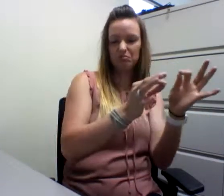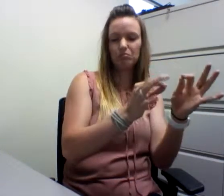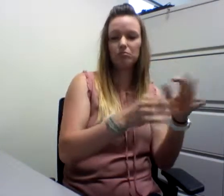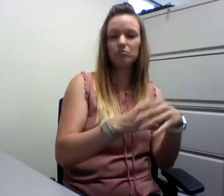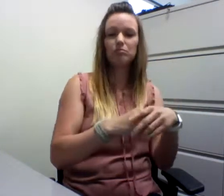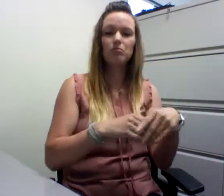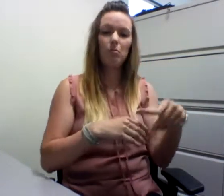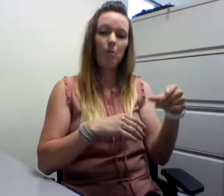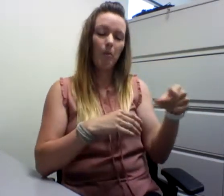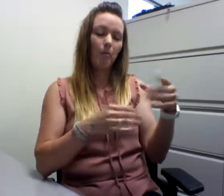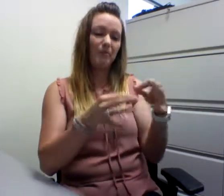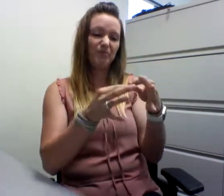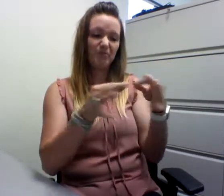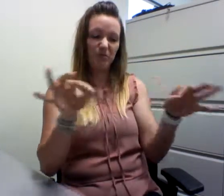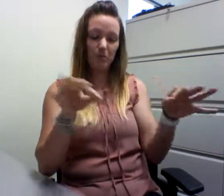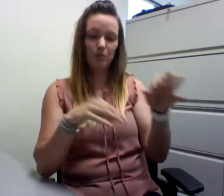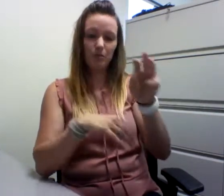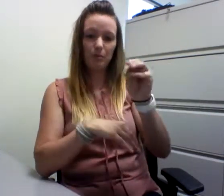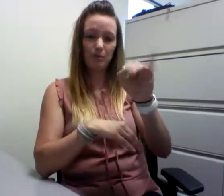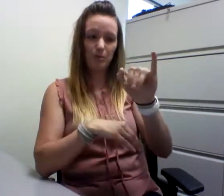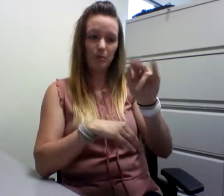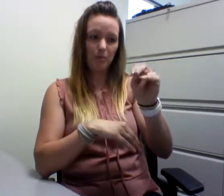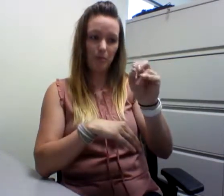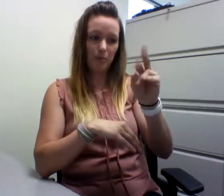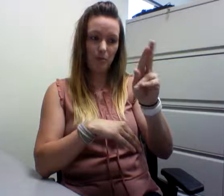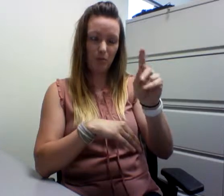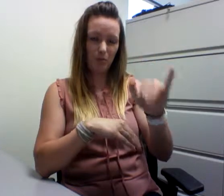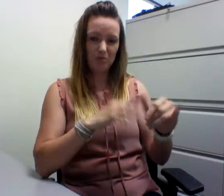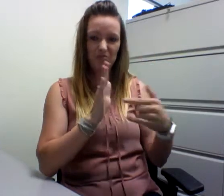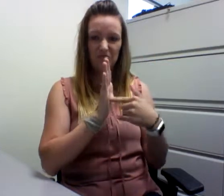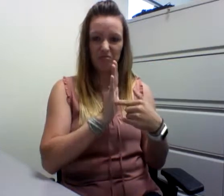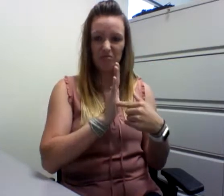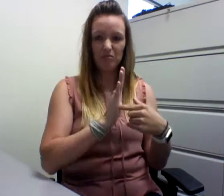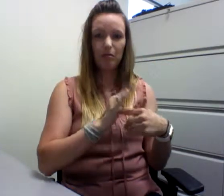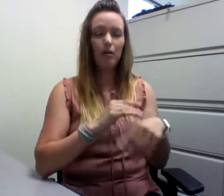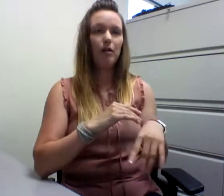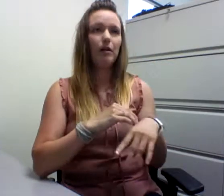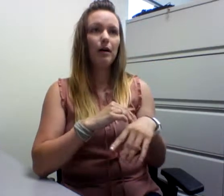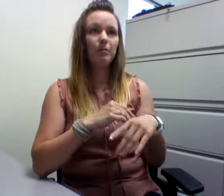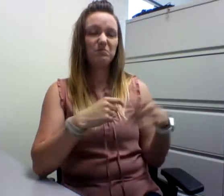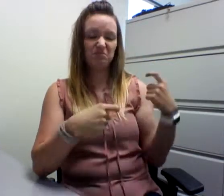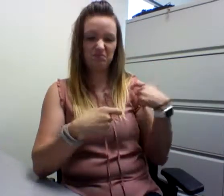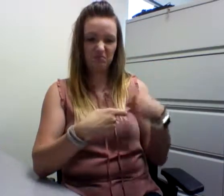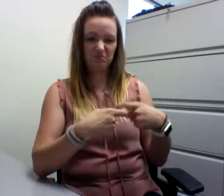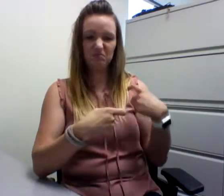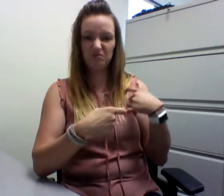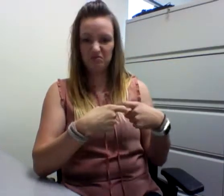better fit linguistic minorities have many similarities with Deaf culture